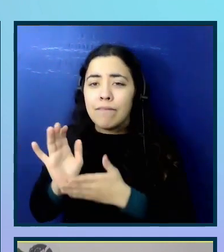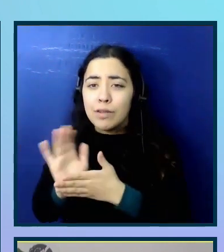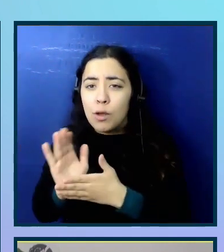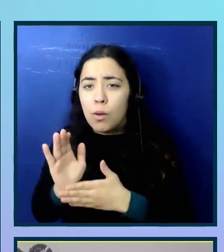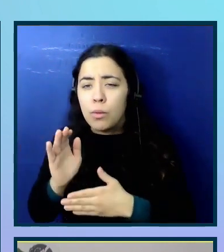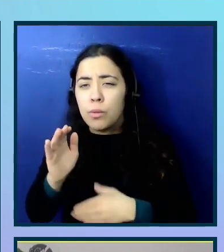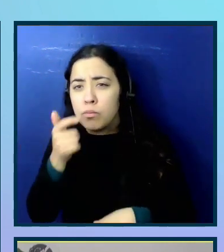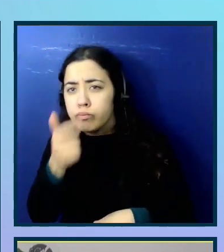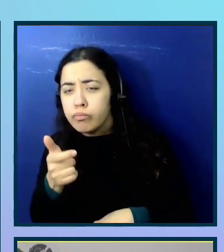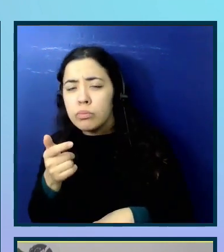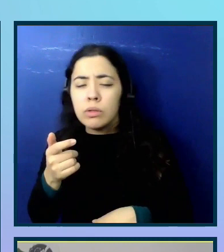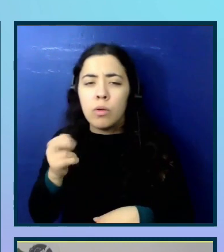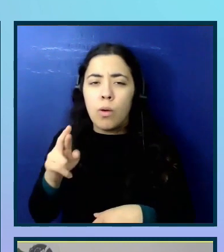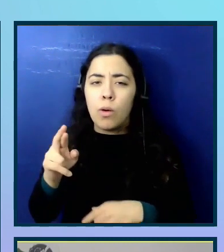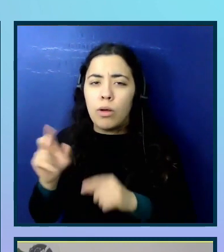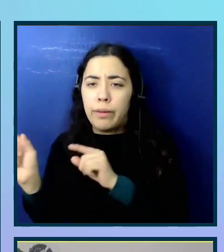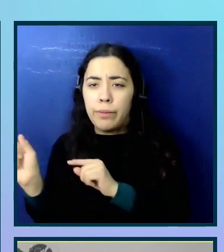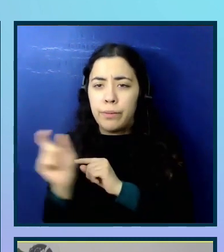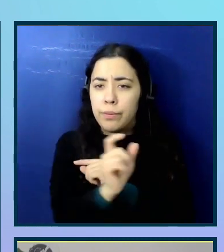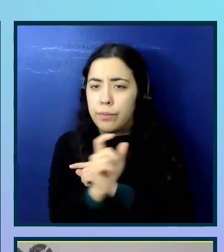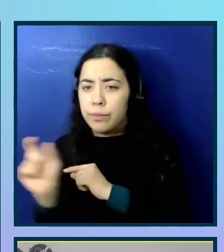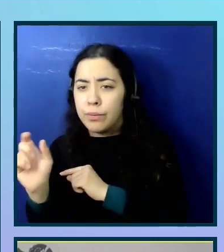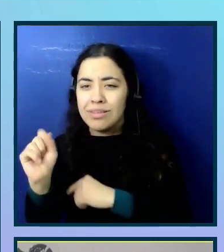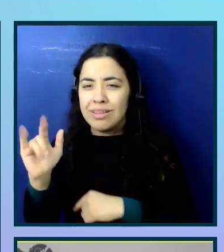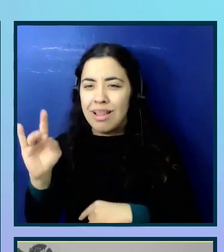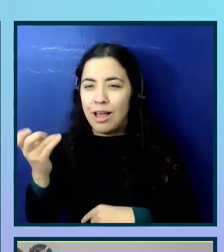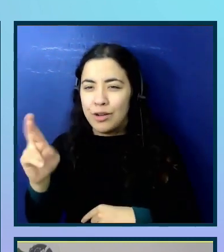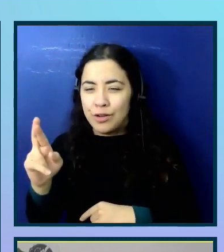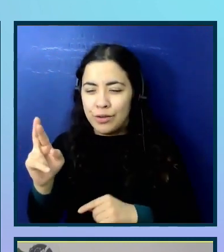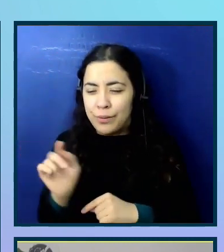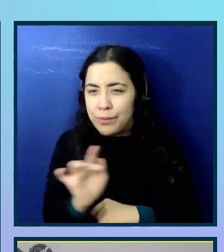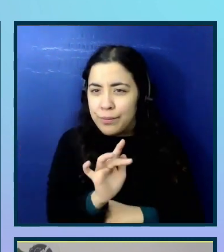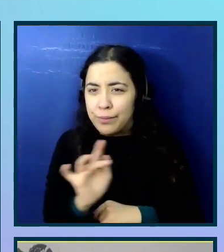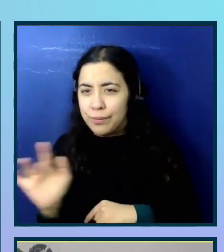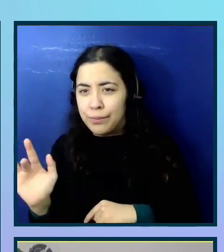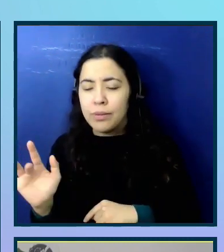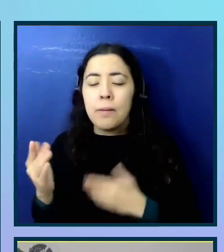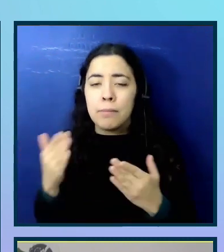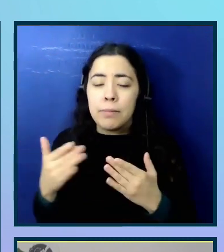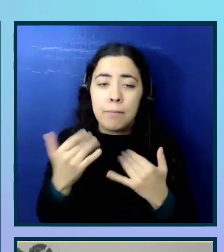you might want to design a play, pause button so that your users are in control and they can basically